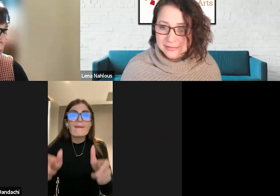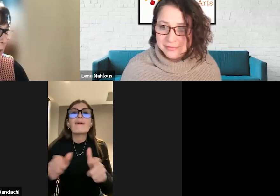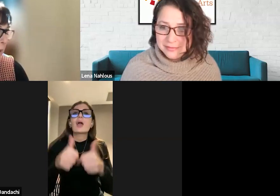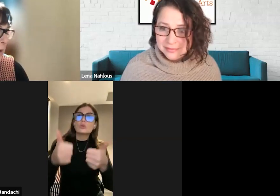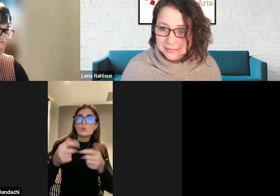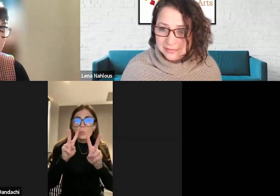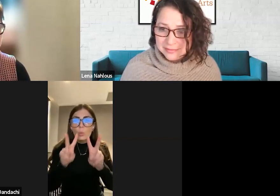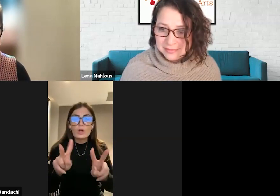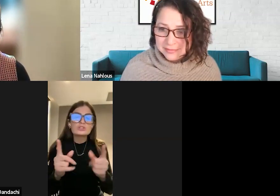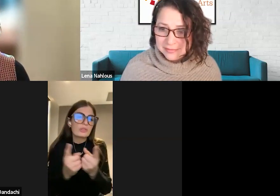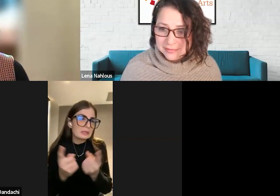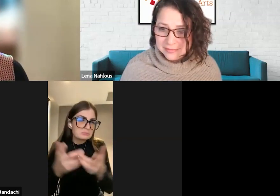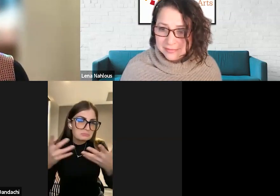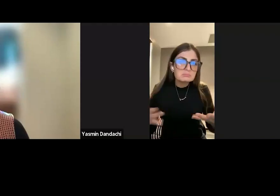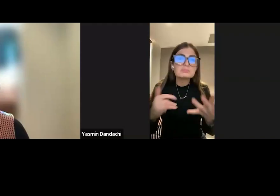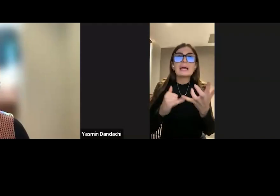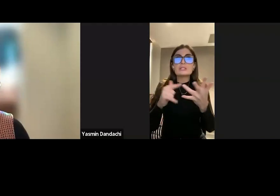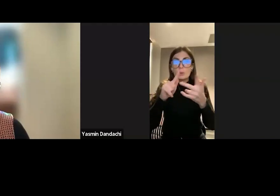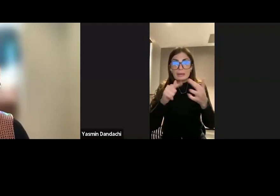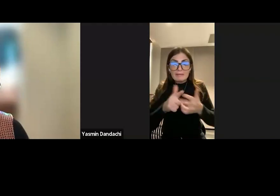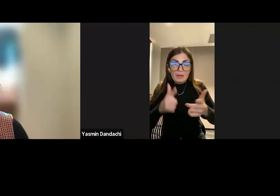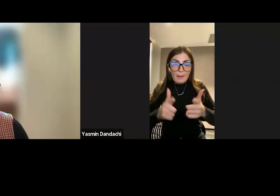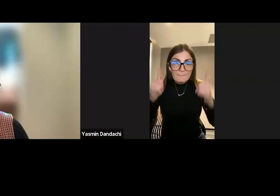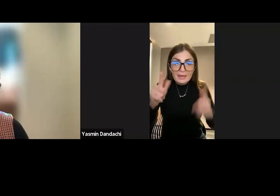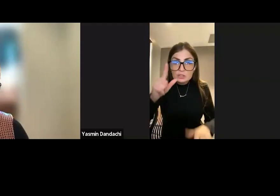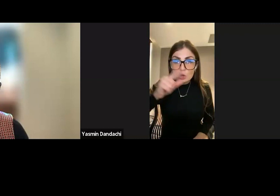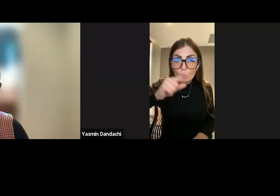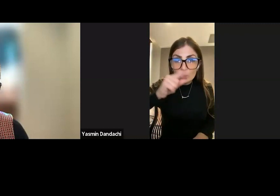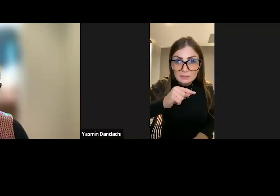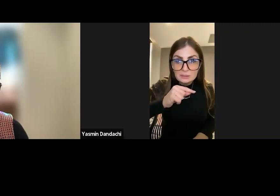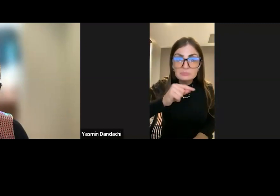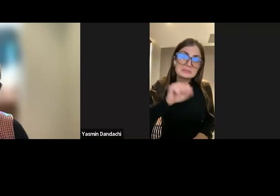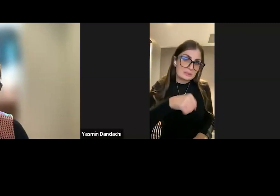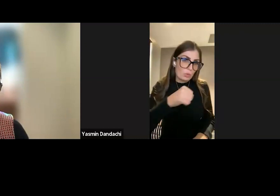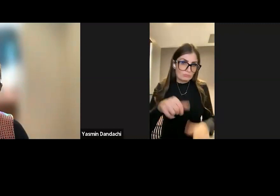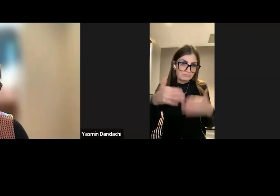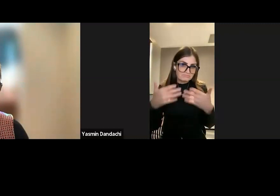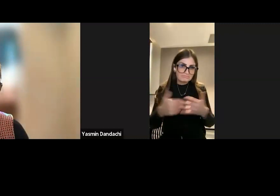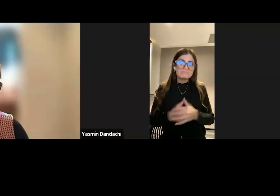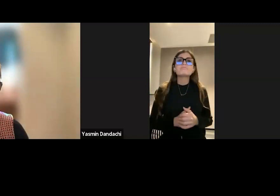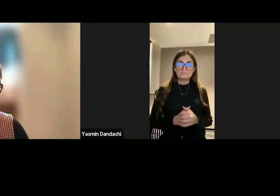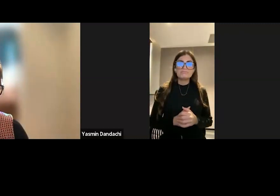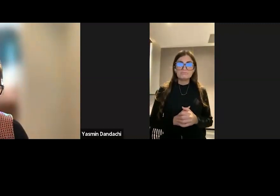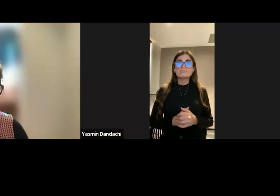and whether a manager could do that. And inevitably, he called out that there was a need for